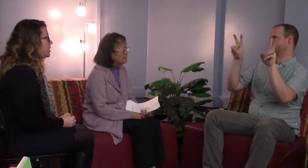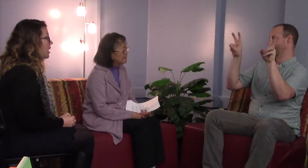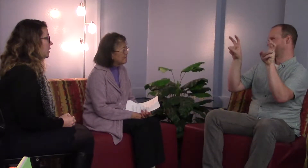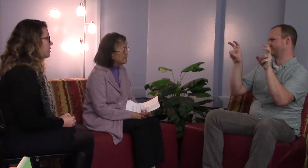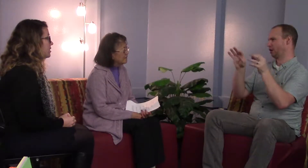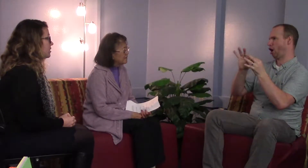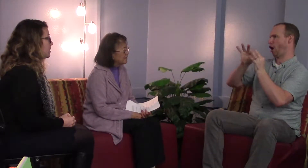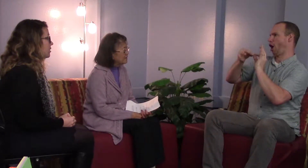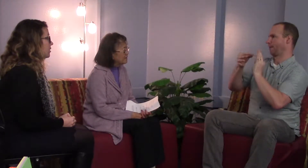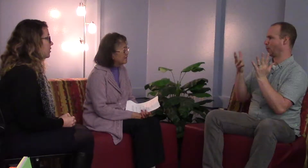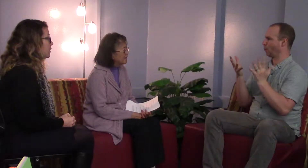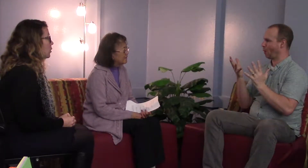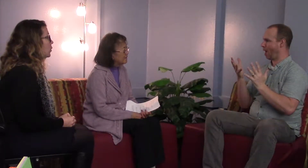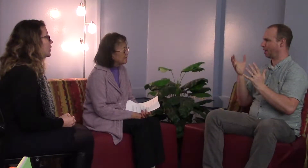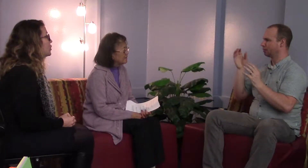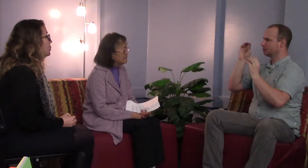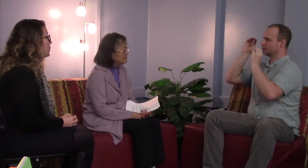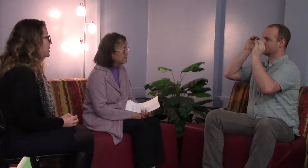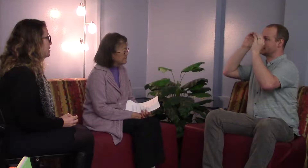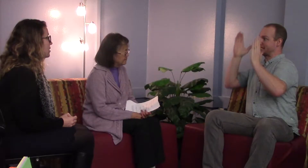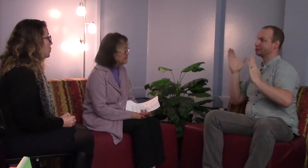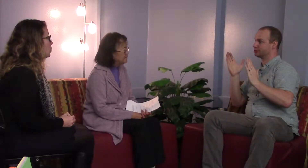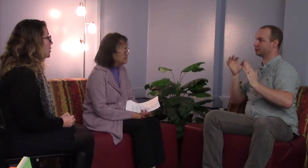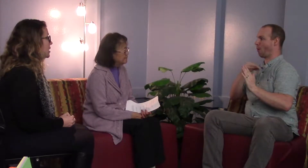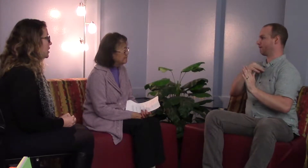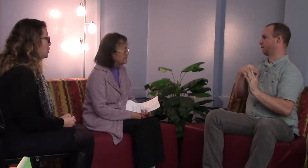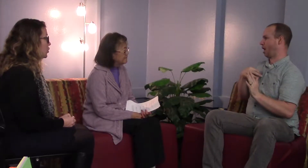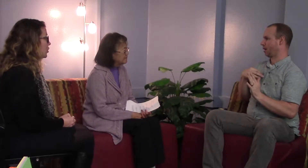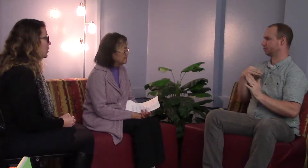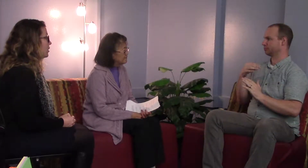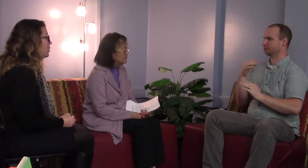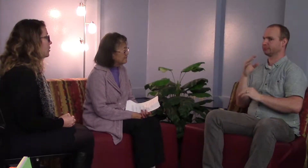signs or interprets what the teacher,